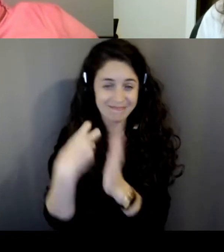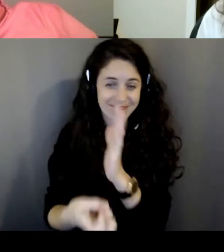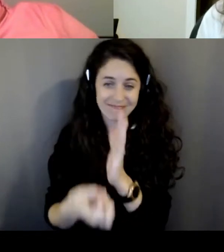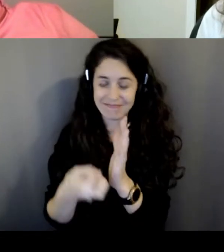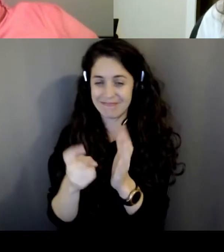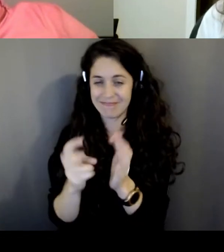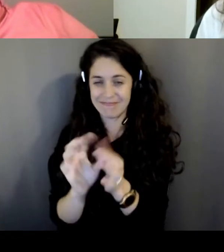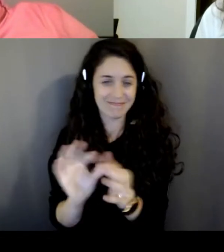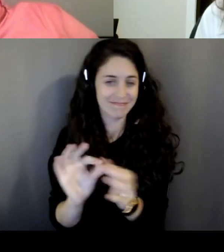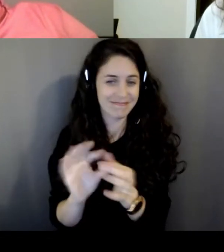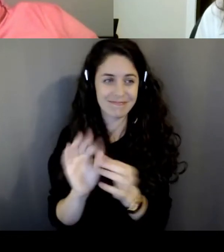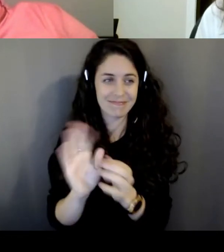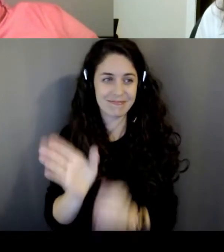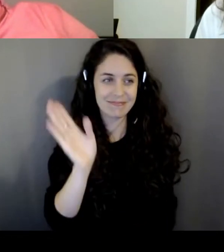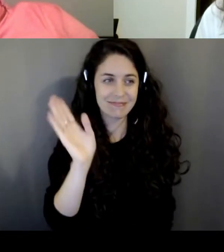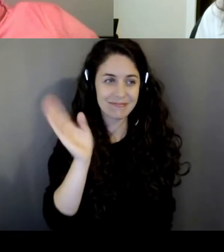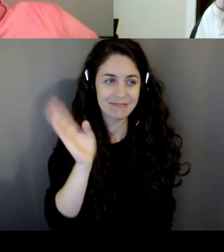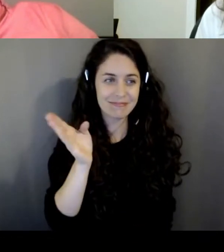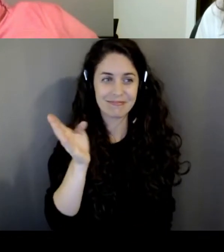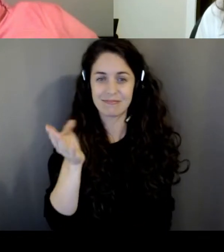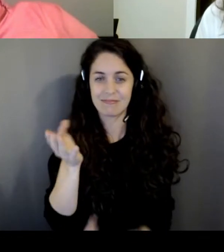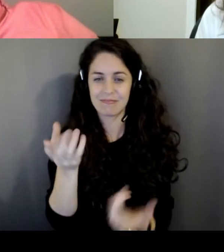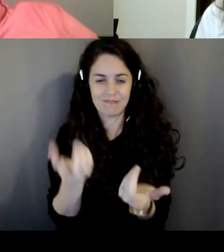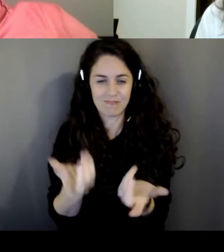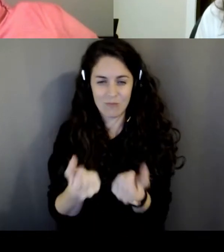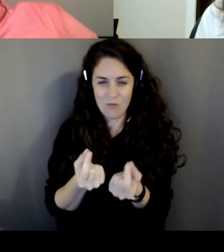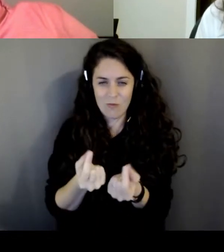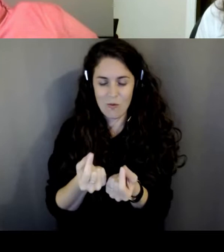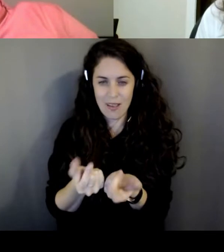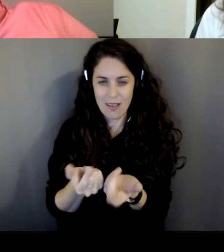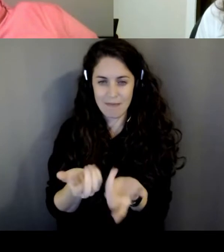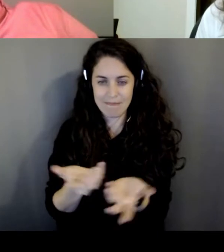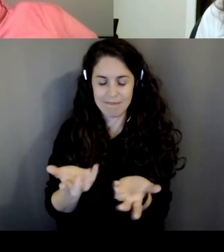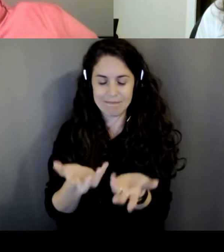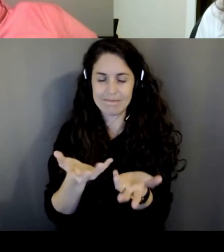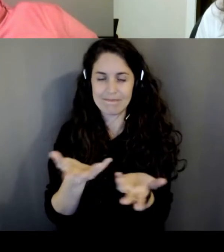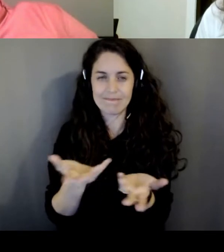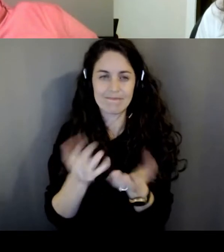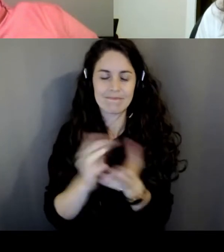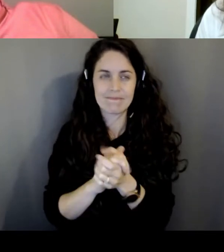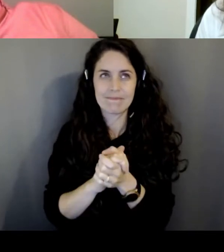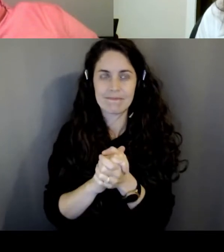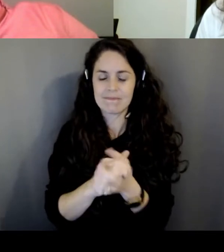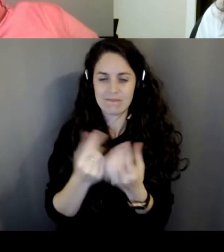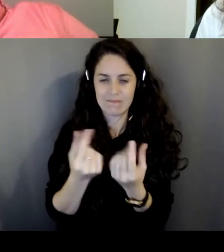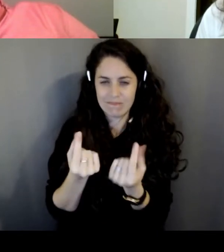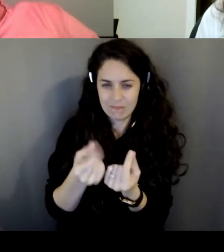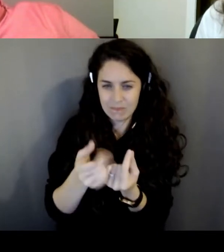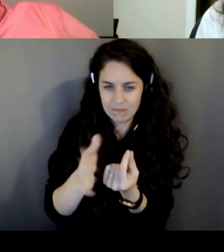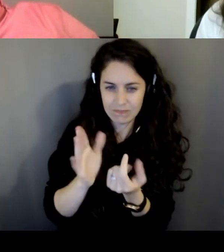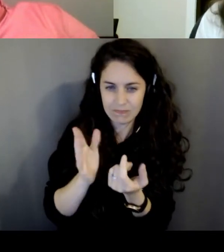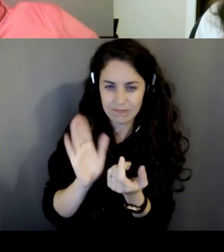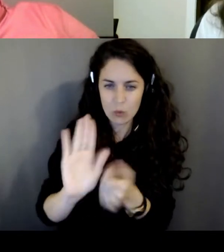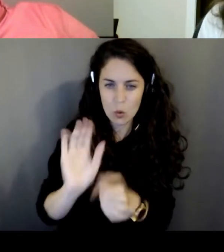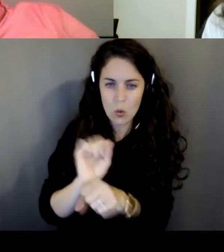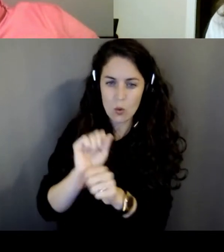as far as - what is it, you know what is it that you do around international student orientations,